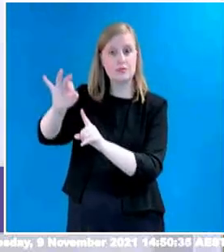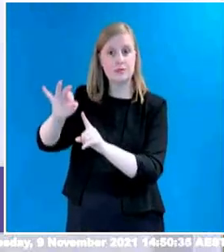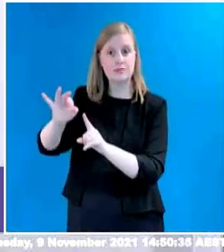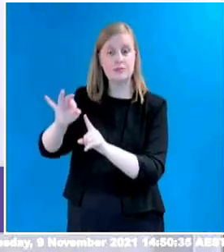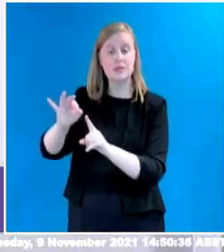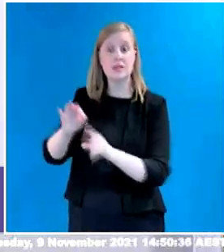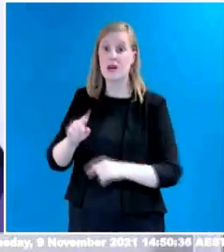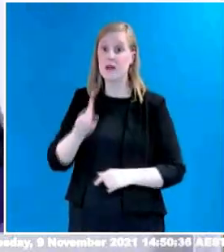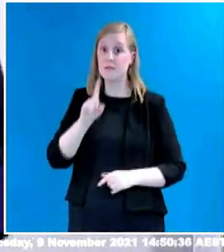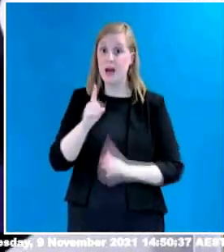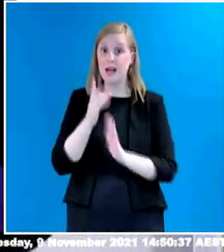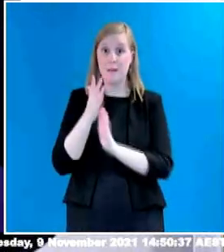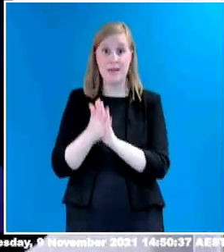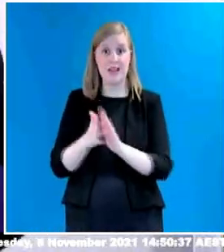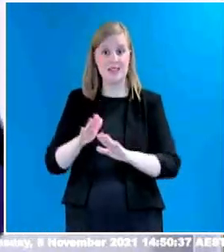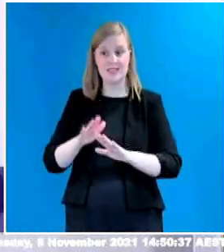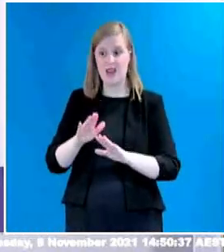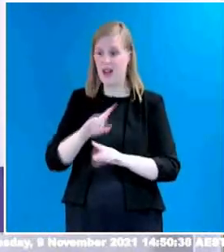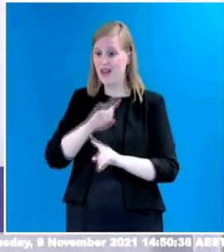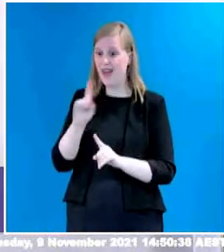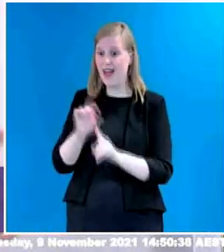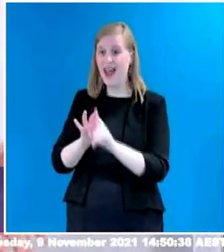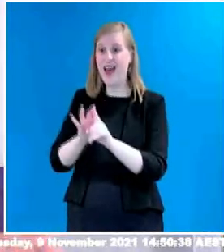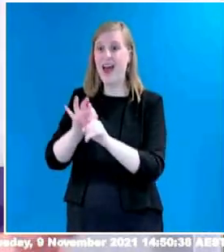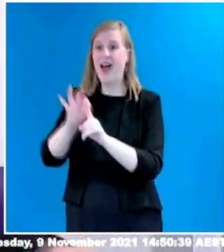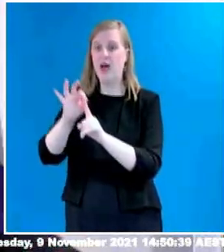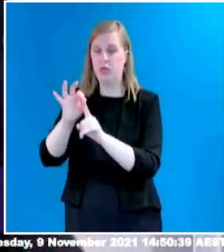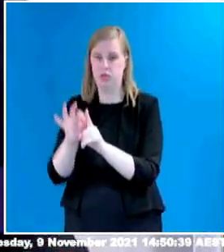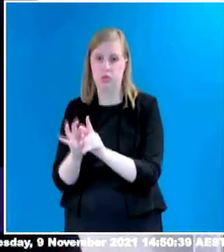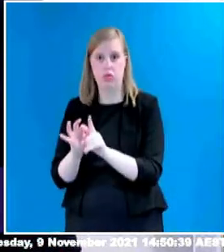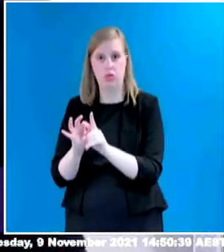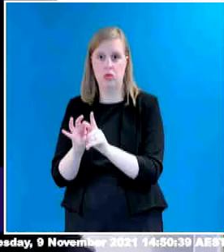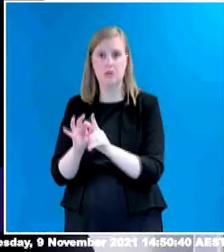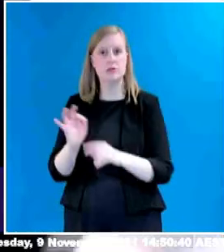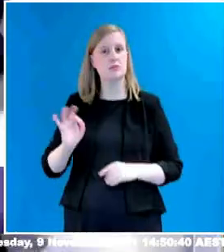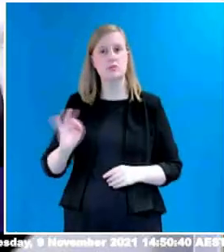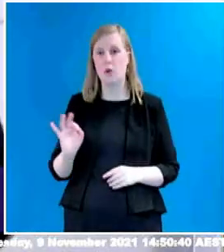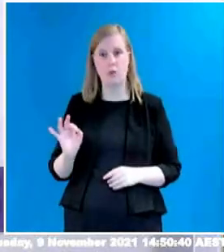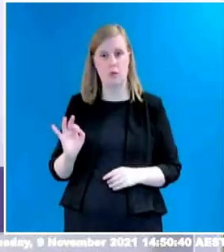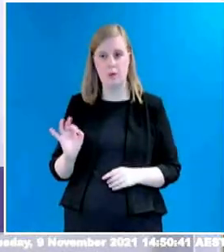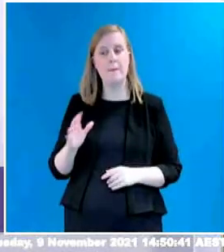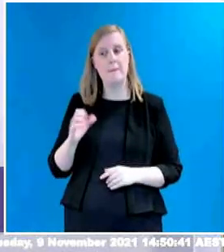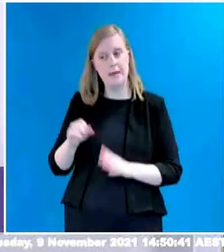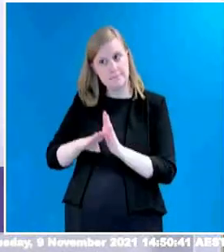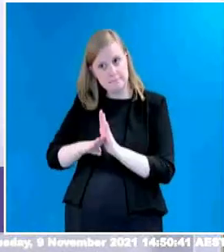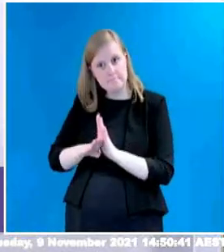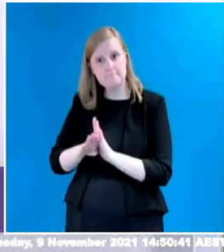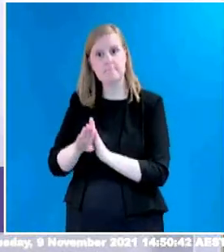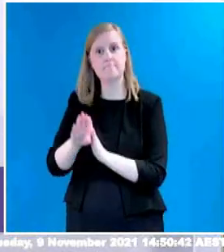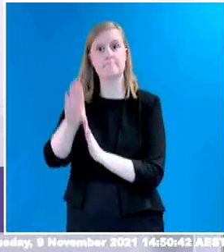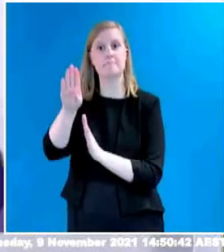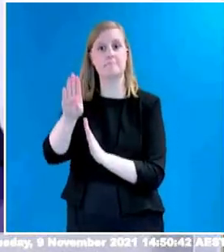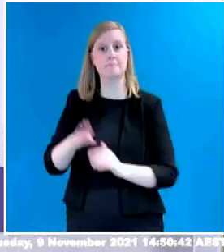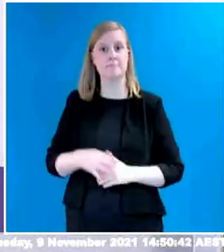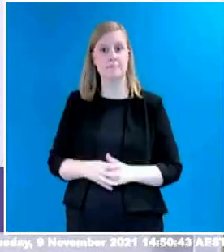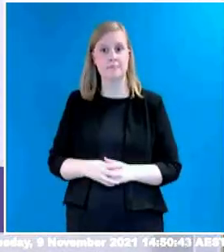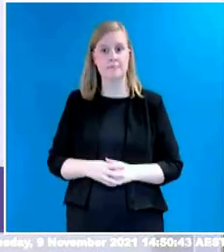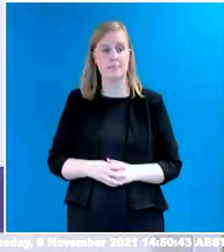There is an aspect of the Commonwealth's Background Paper which I want to ask you about.